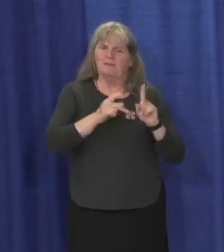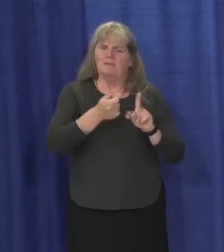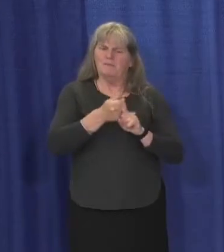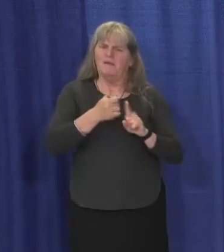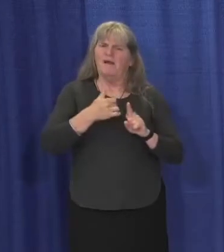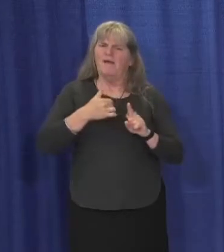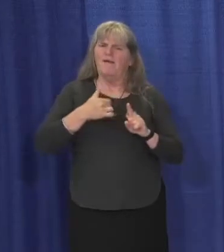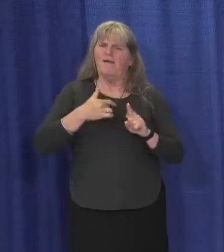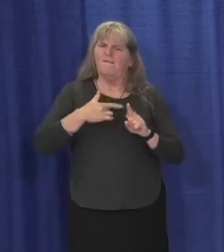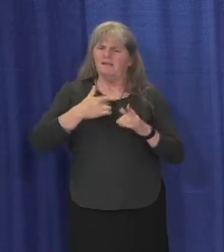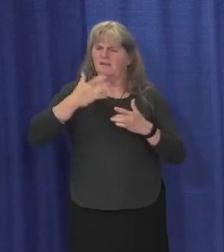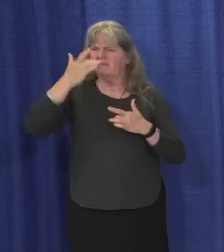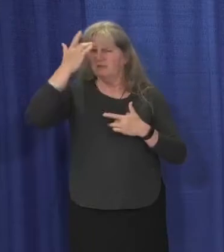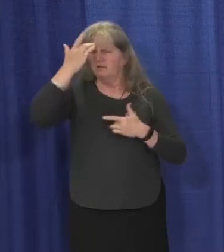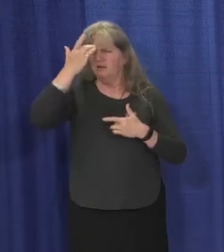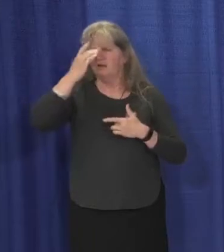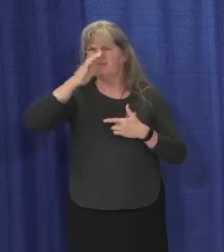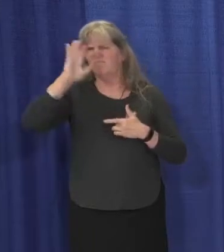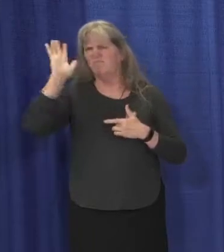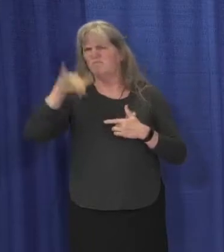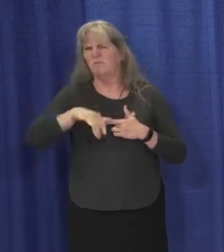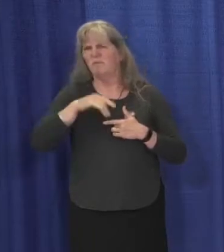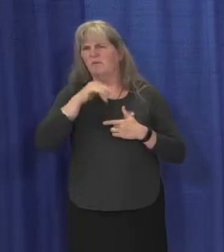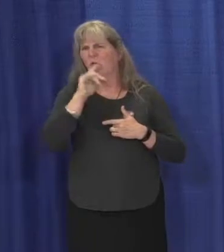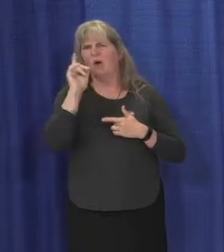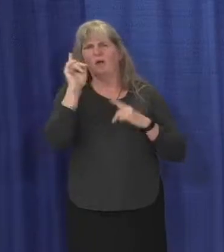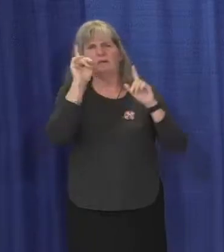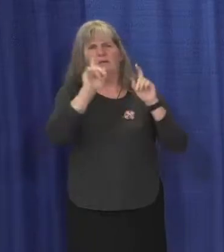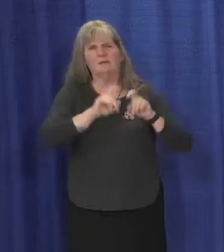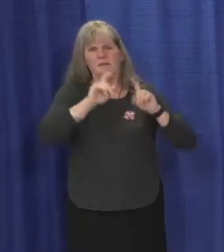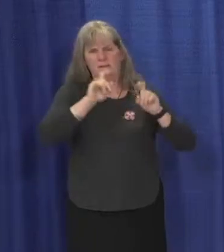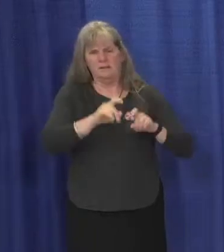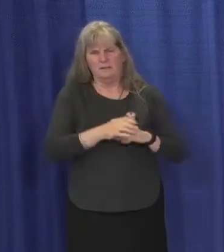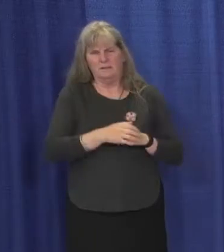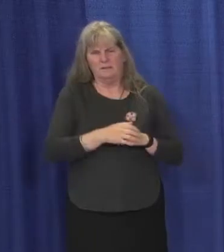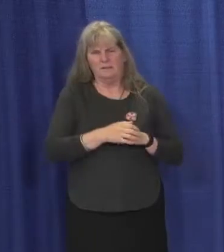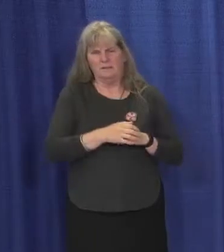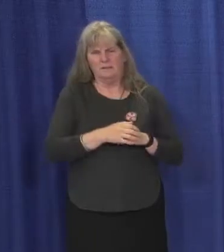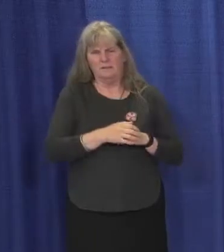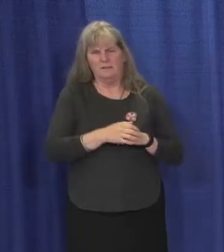People have symptoms and are not getting tested and when you